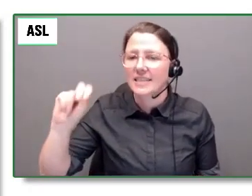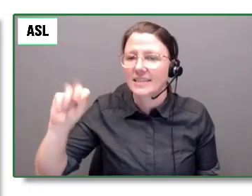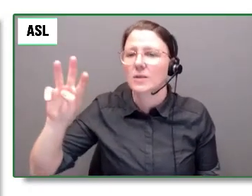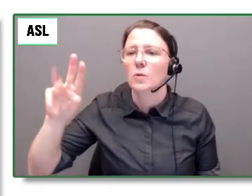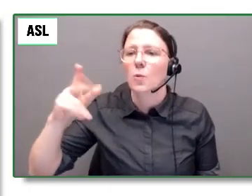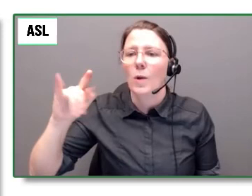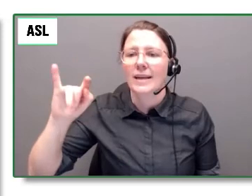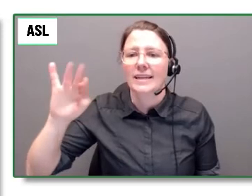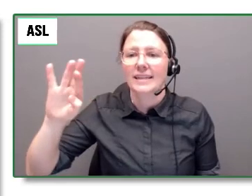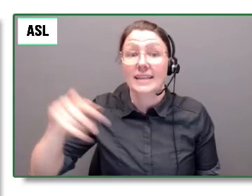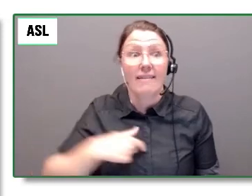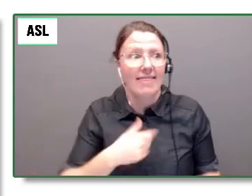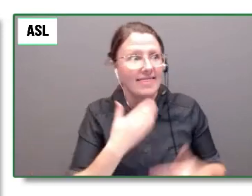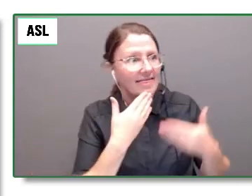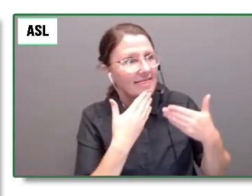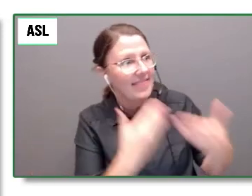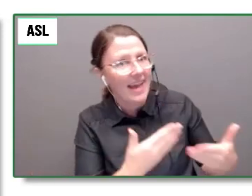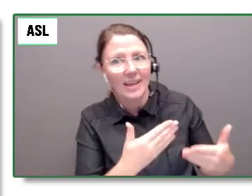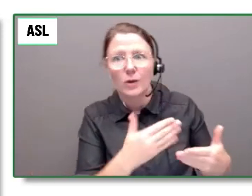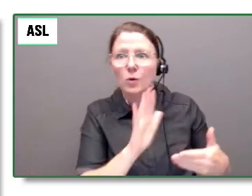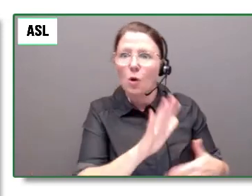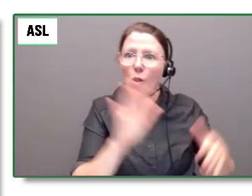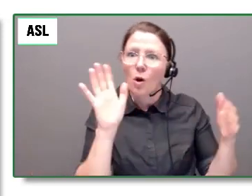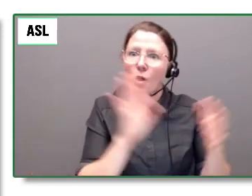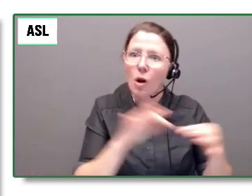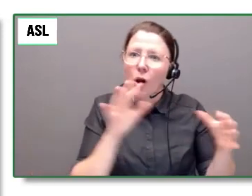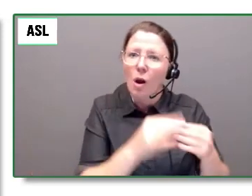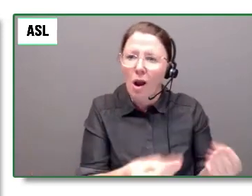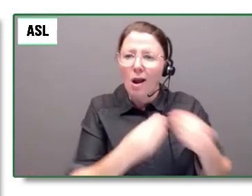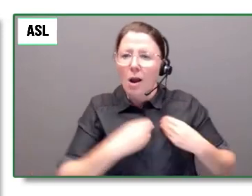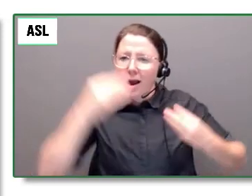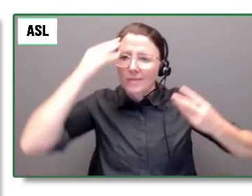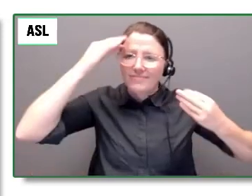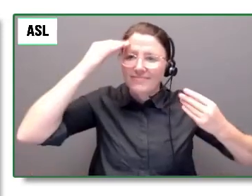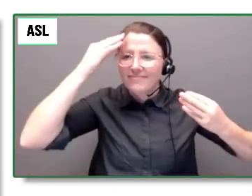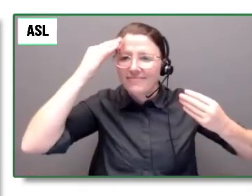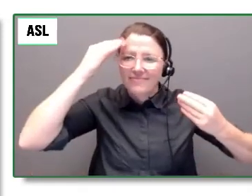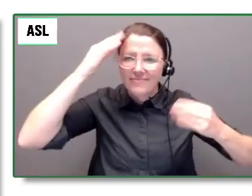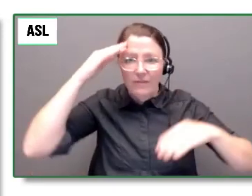move through the next few days. So this brings us to our first break of